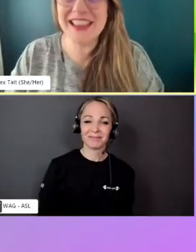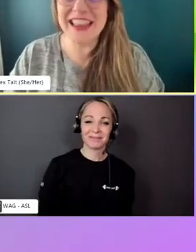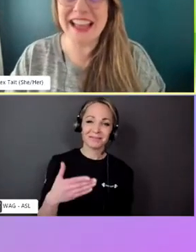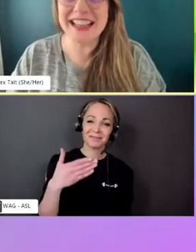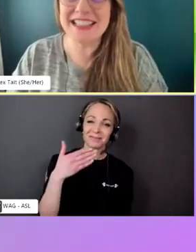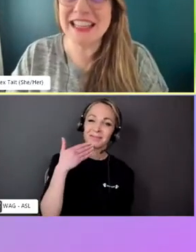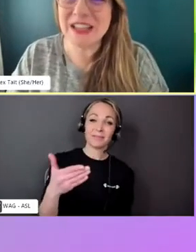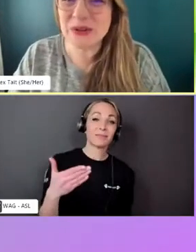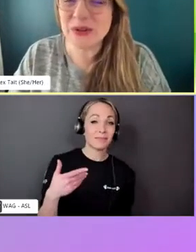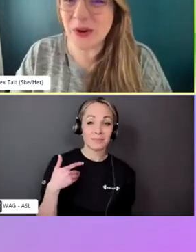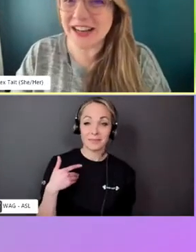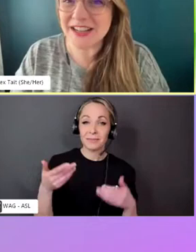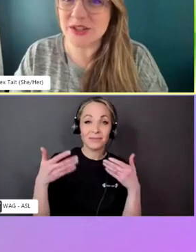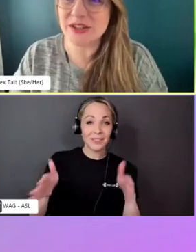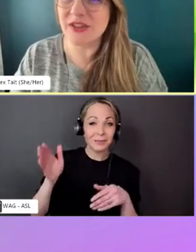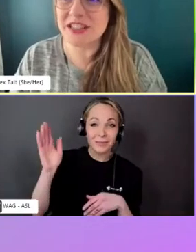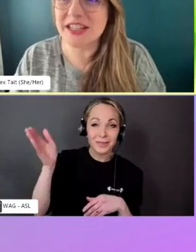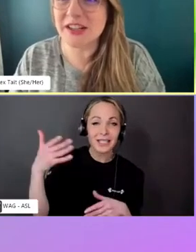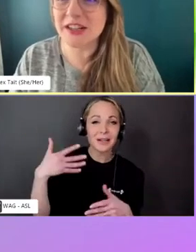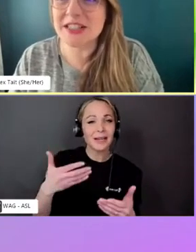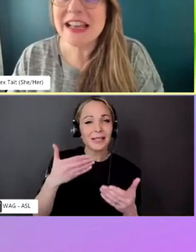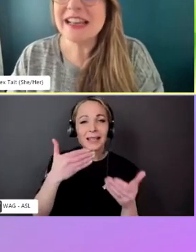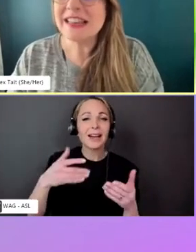they are leaving on the table. So thank you,